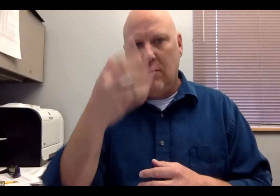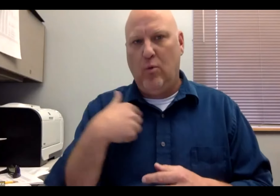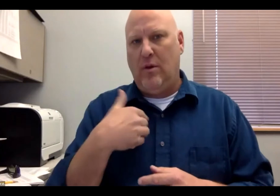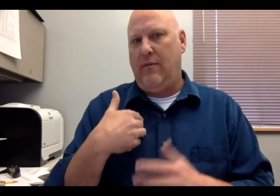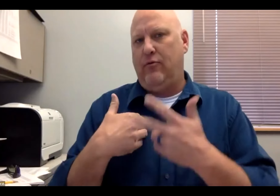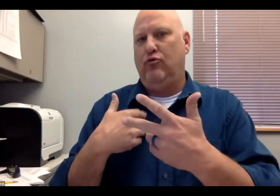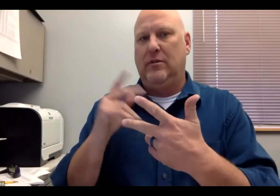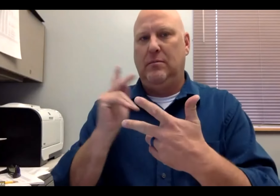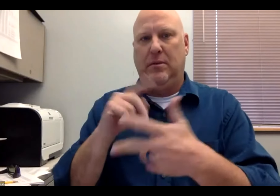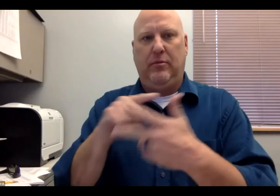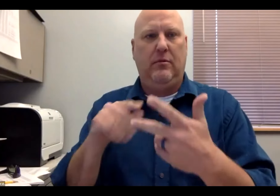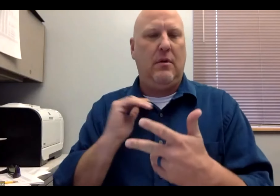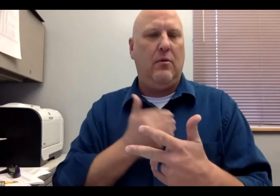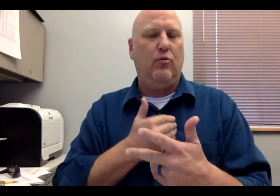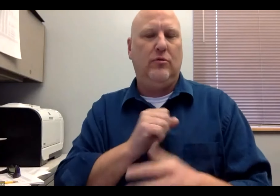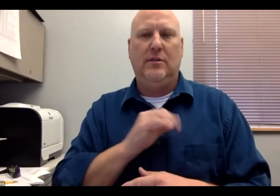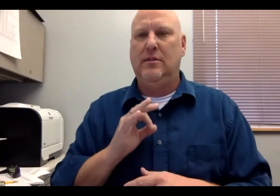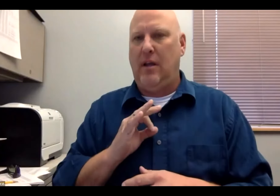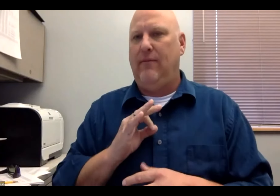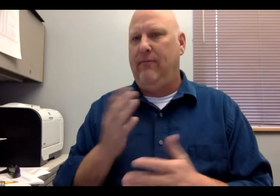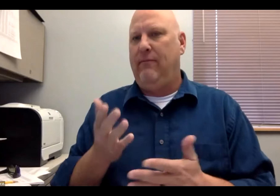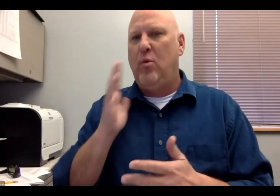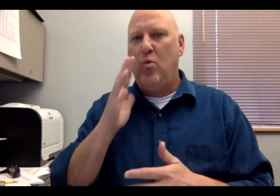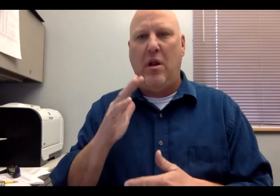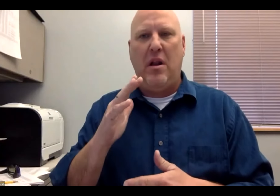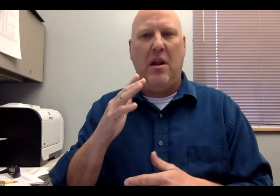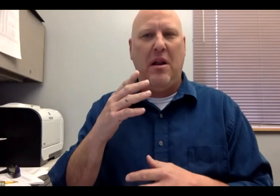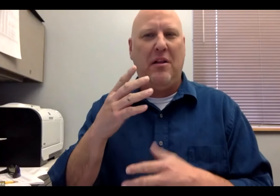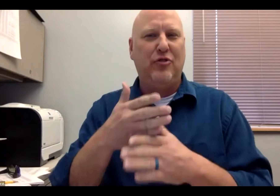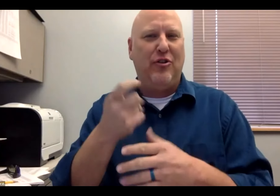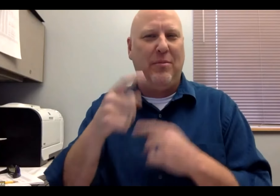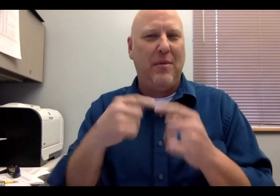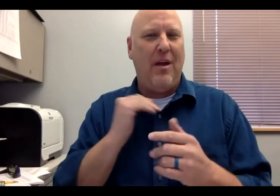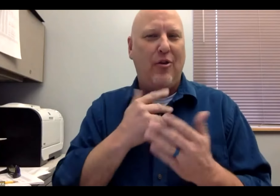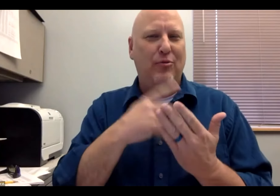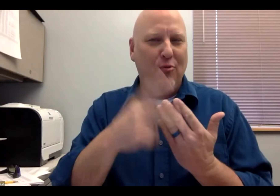inviting me to talk about a few things. We have three people here from the staff that